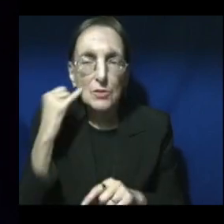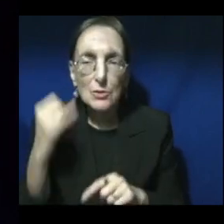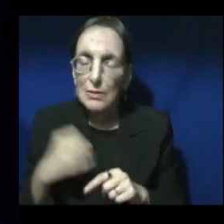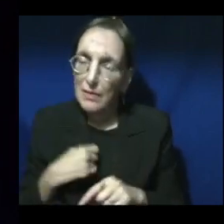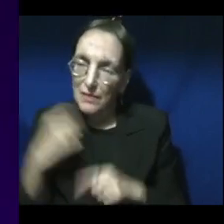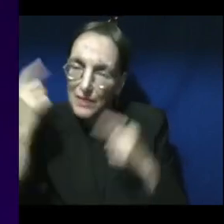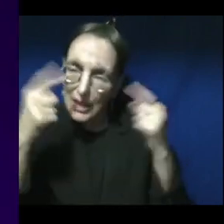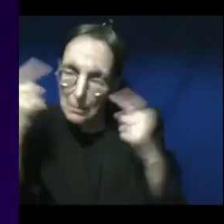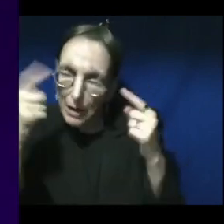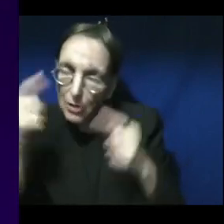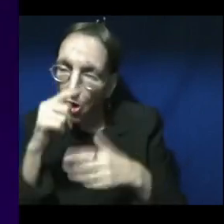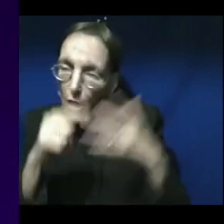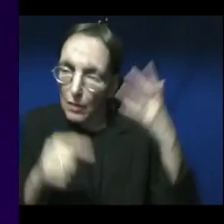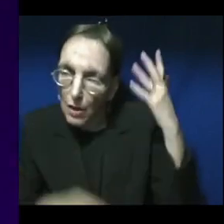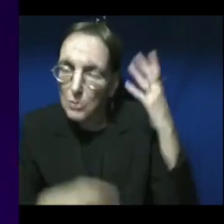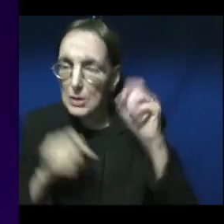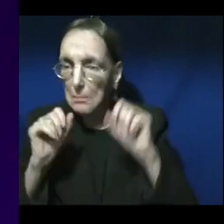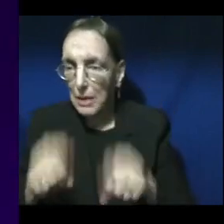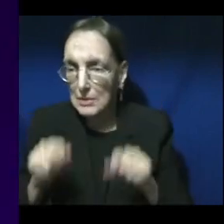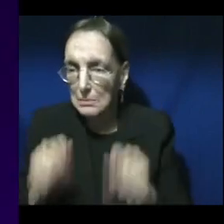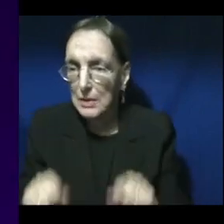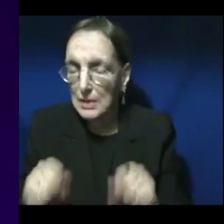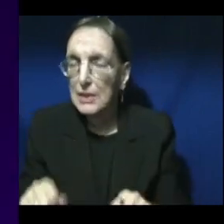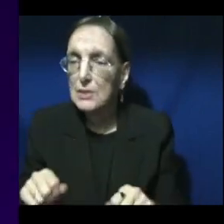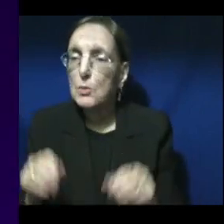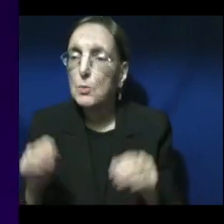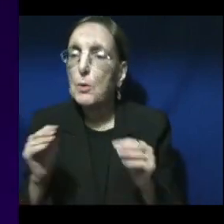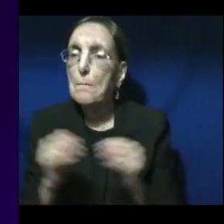because we think more broadly. And so the implication here, very simply,